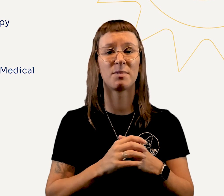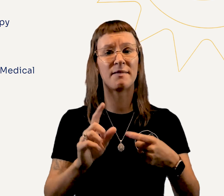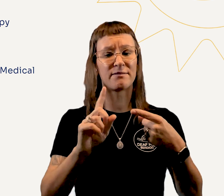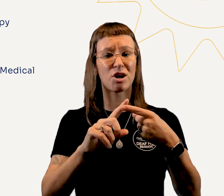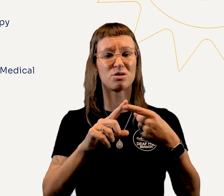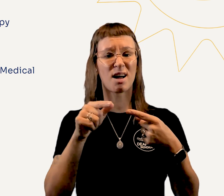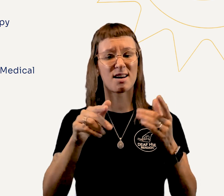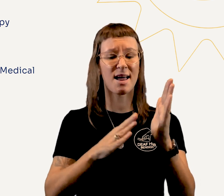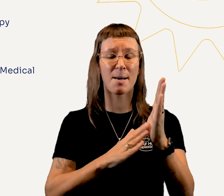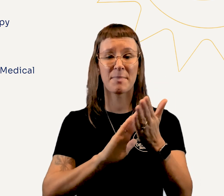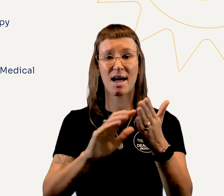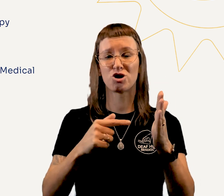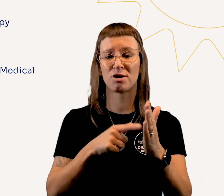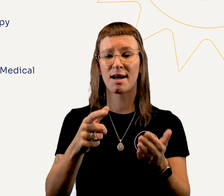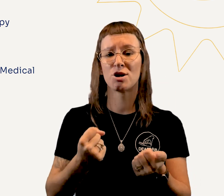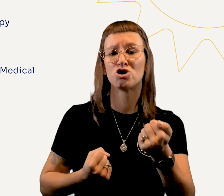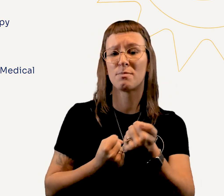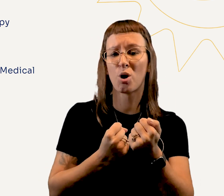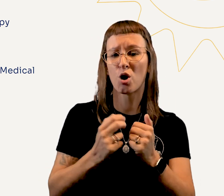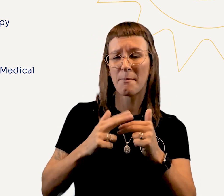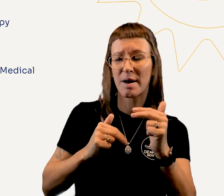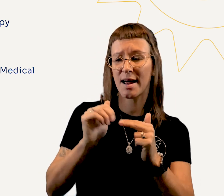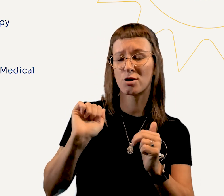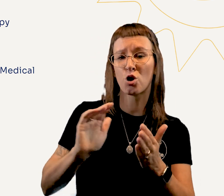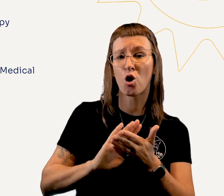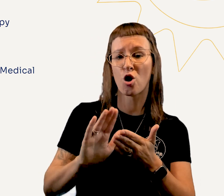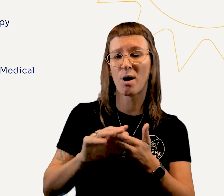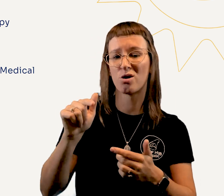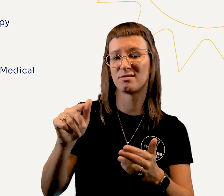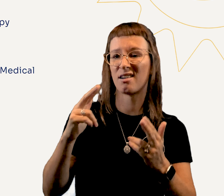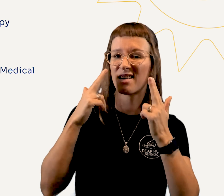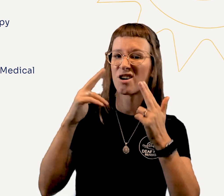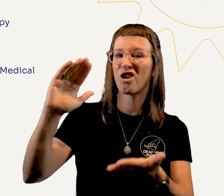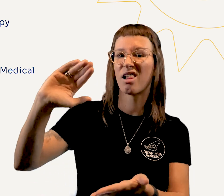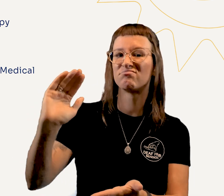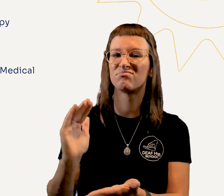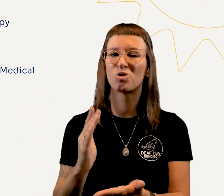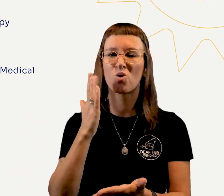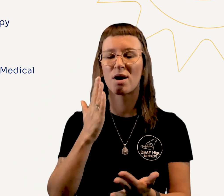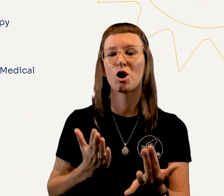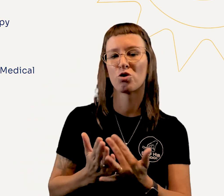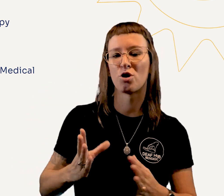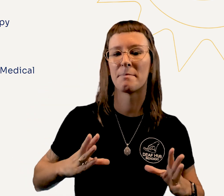Menopausal hormone therapy also referred to as MHT or sometimes HRT short for hormone replacement therapy.